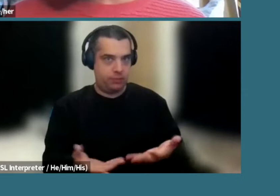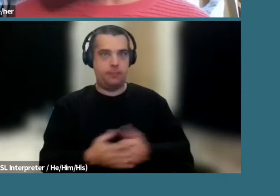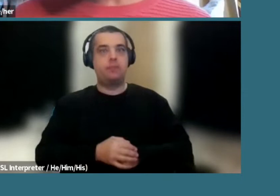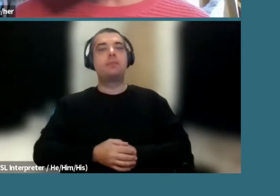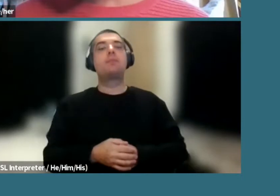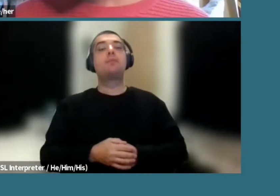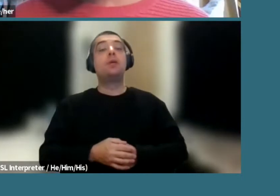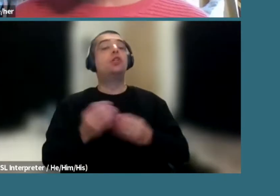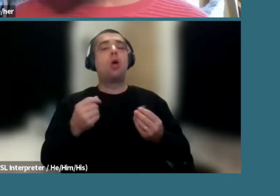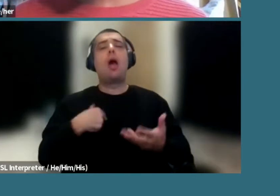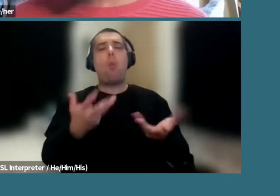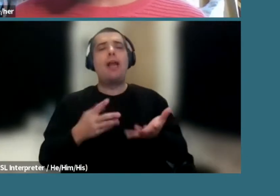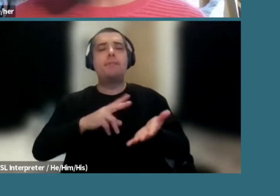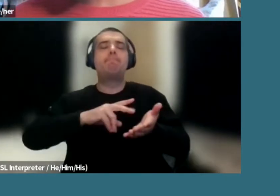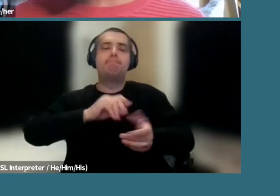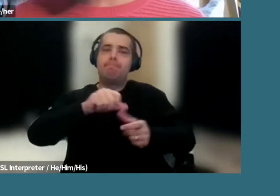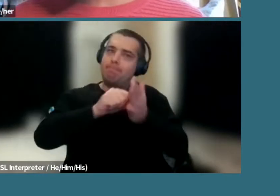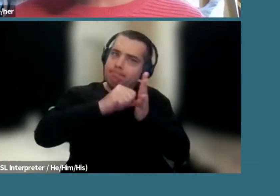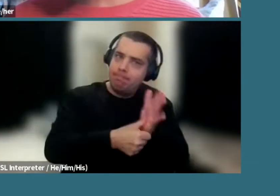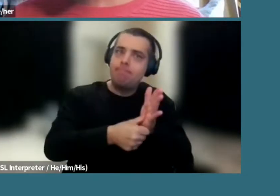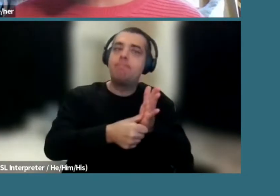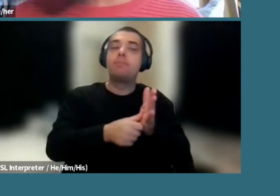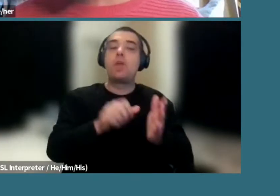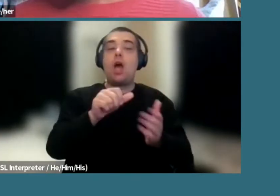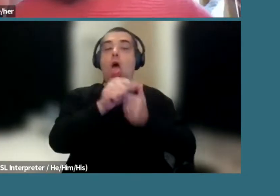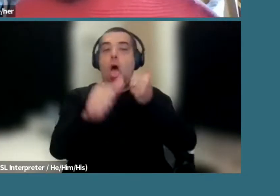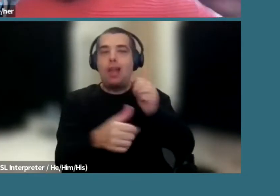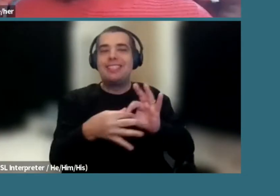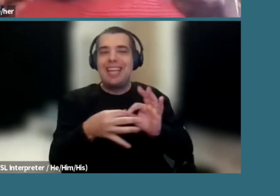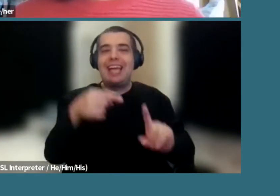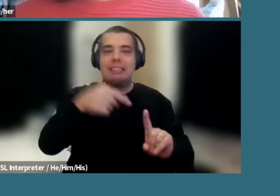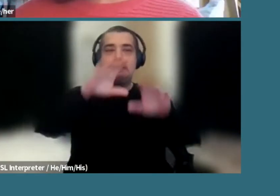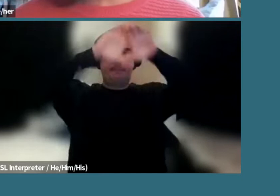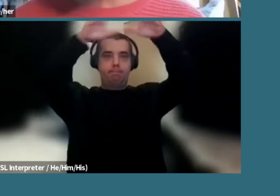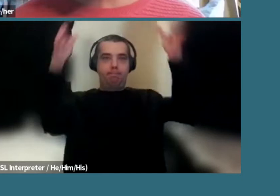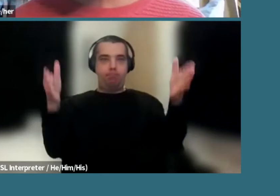So I just want to reiterate that alt text is under this umbrella of different types